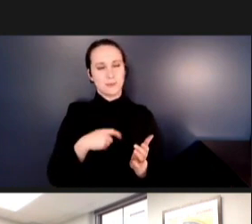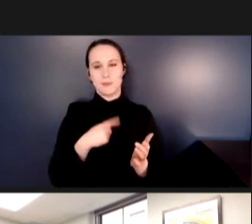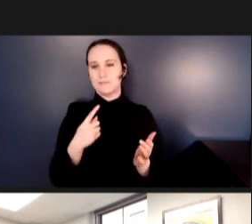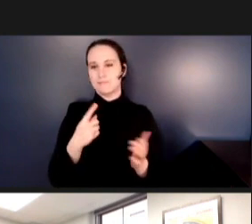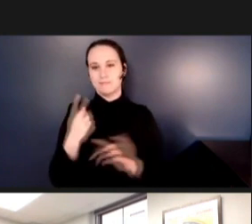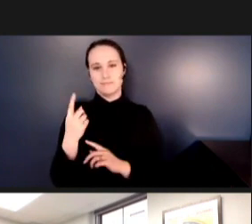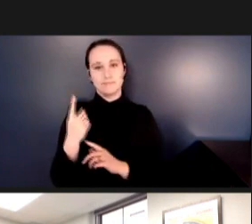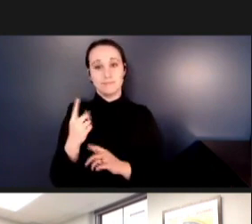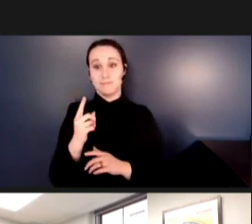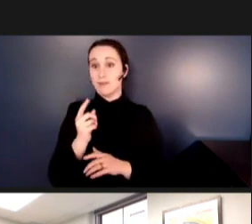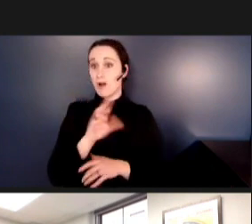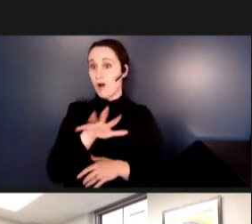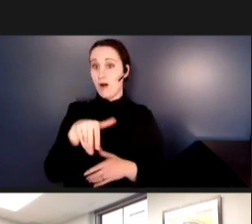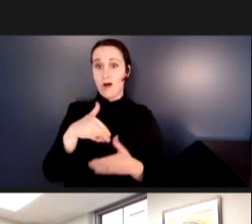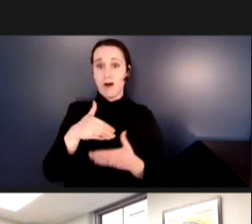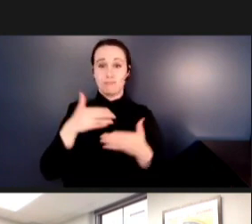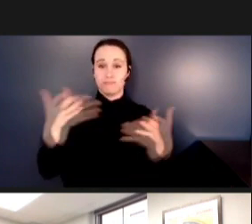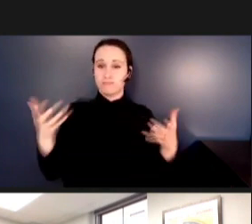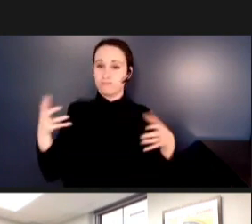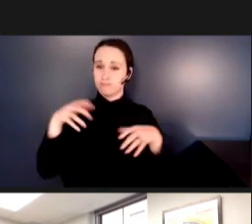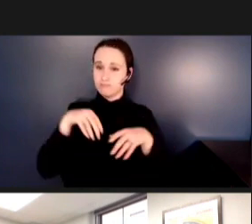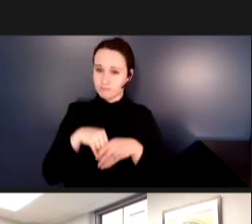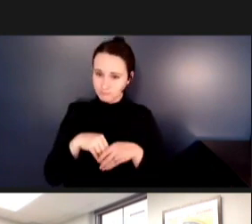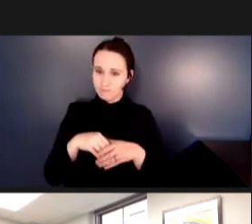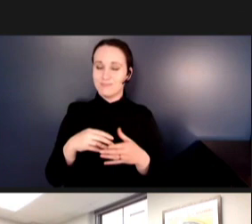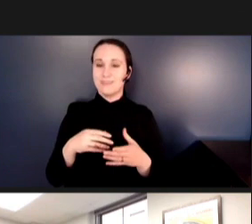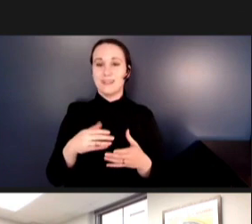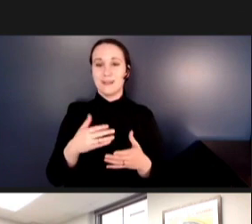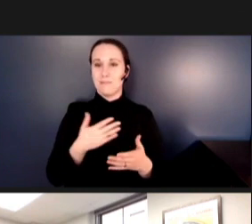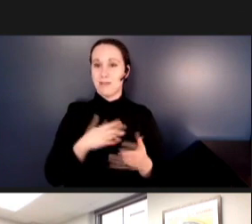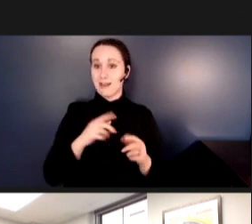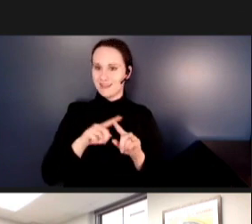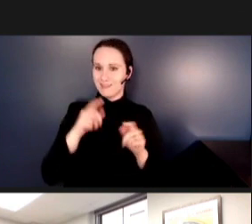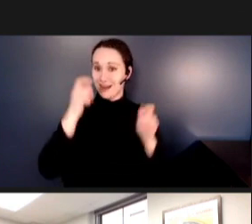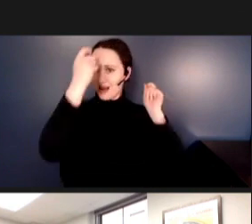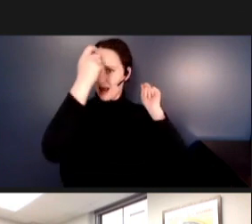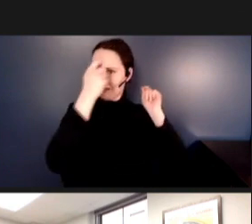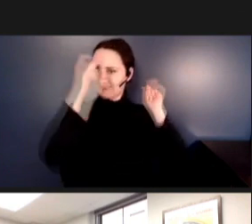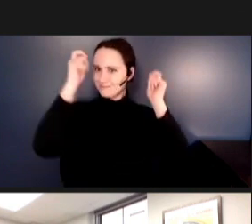this together. I'm putting my internist hat on one side, my pediatrician hat on the other and